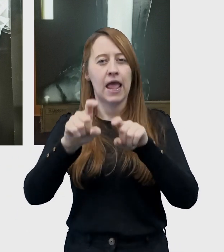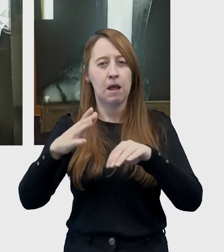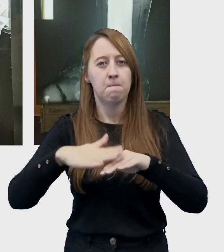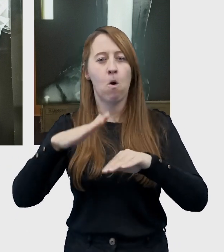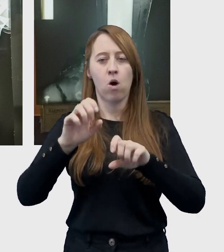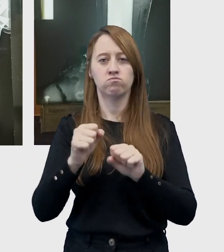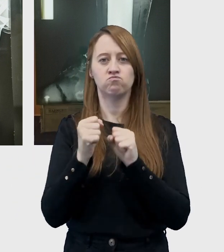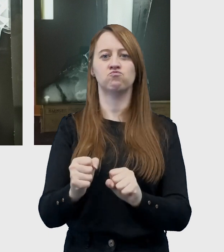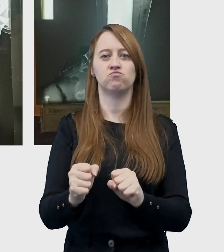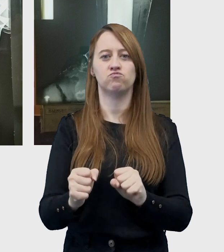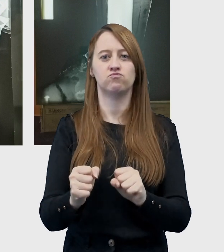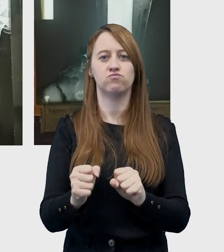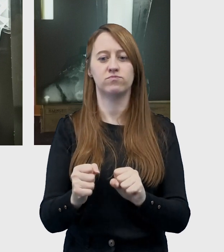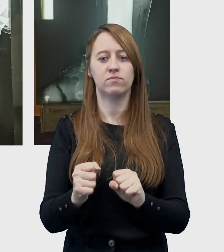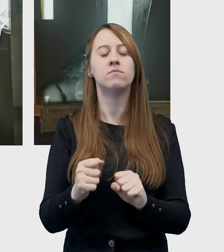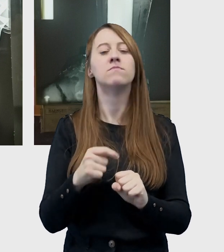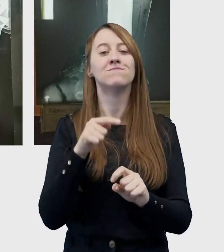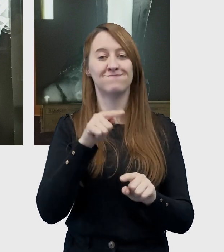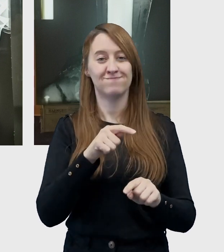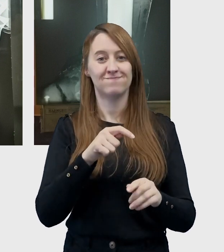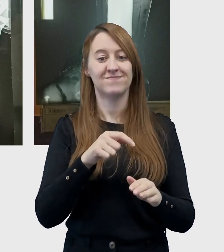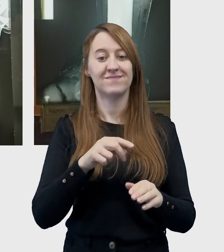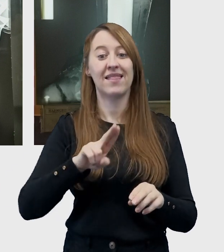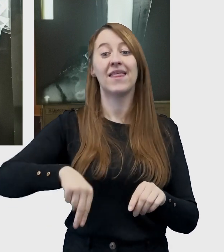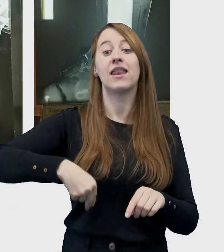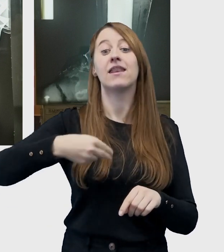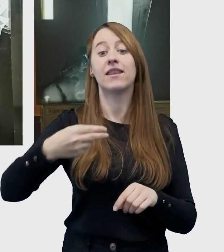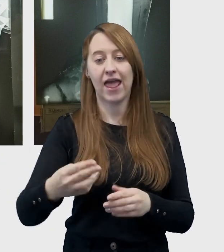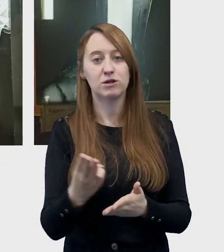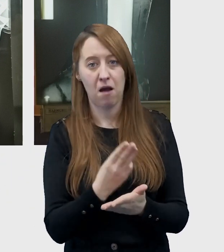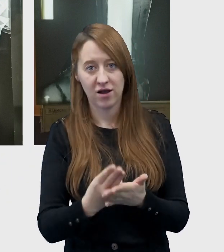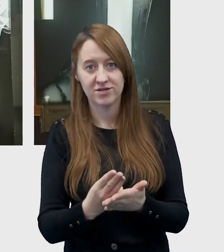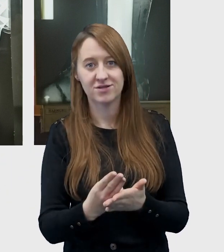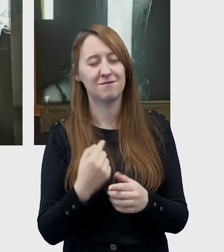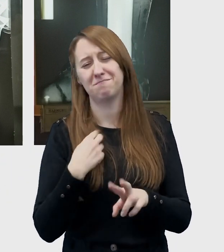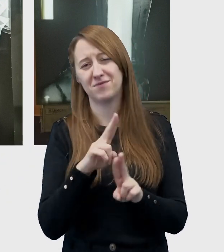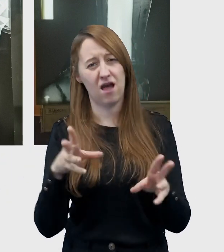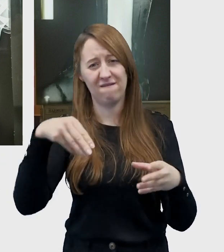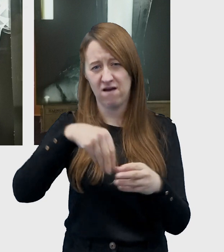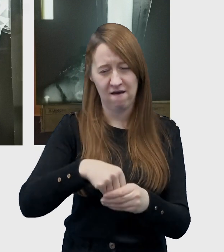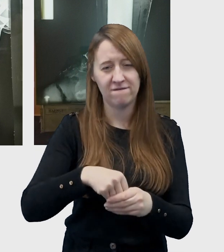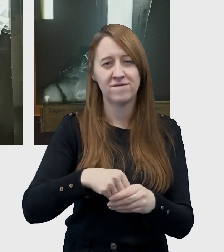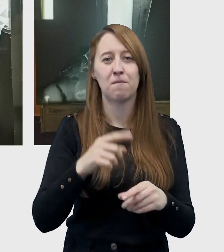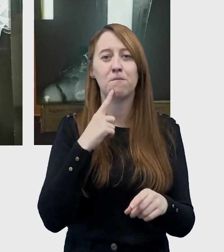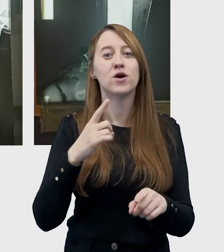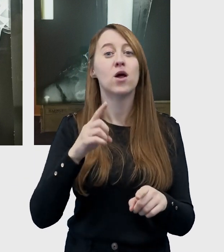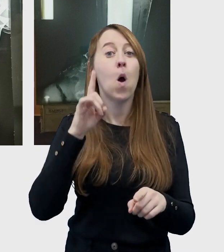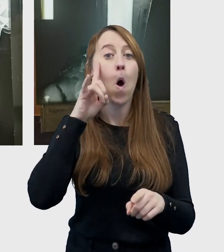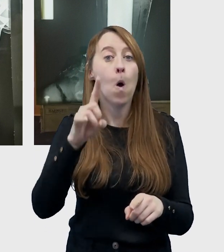And then of course the next part of the works, which sadly I won't be involved in, will hopefully be to actually restore it.